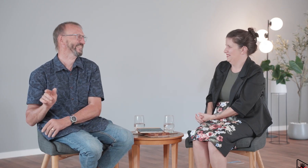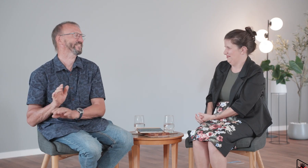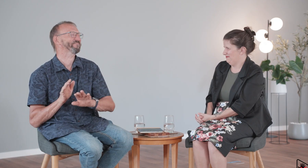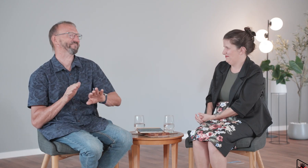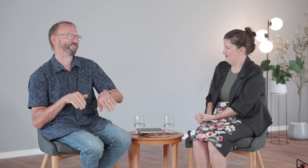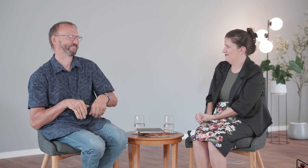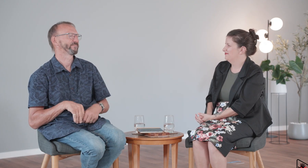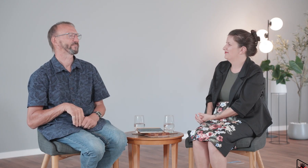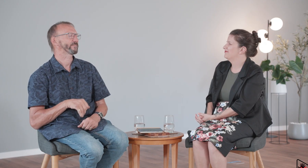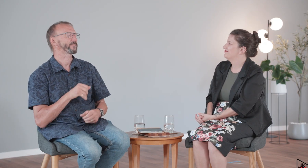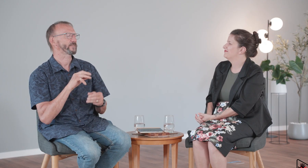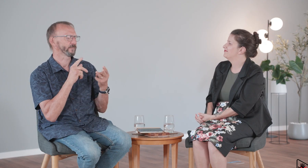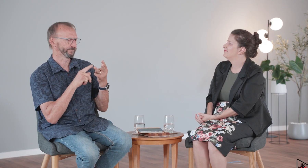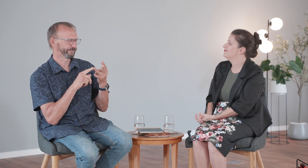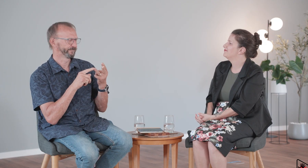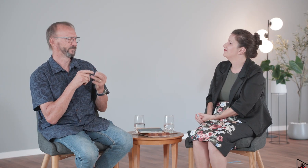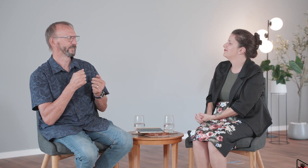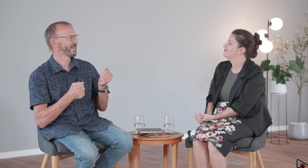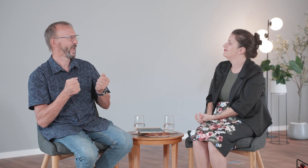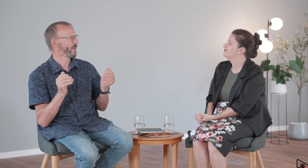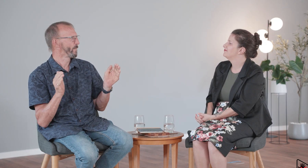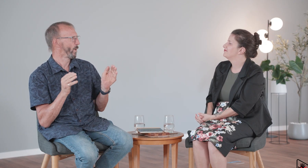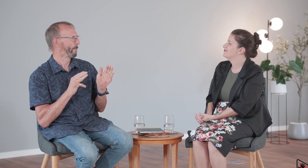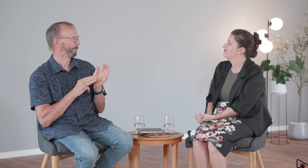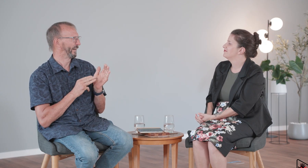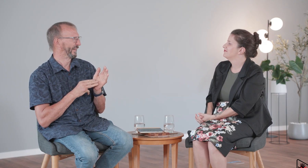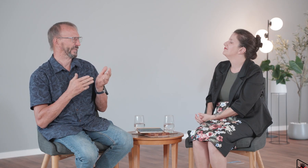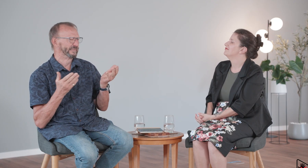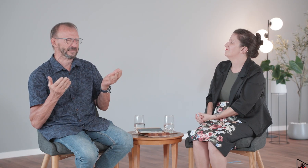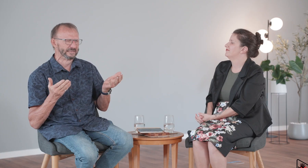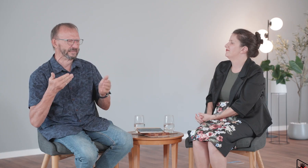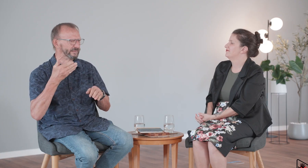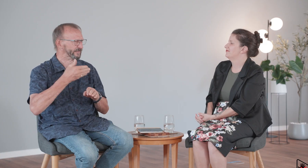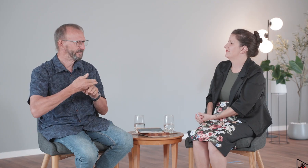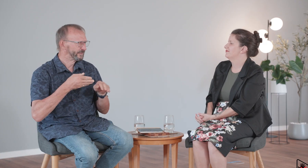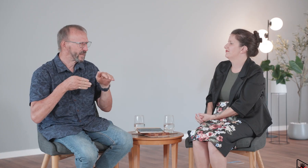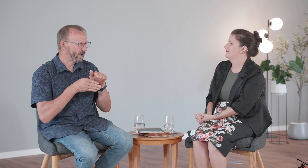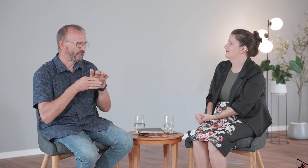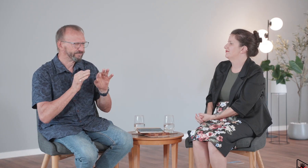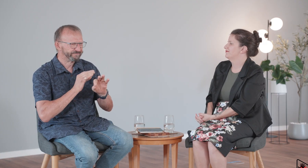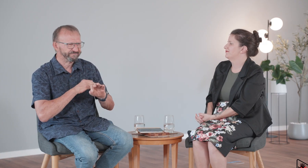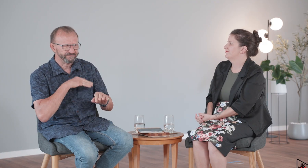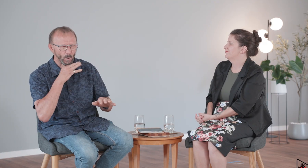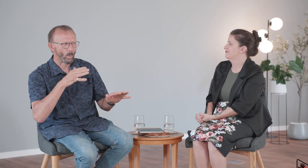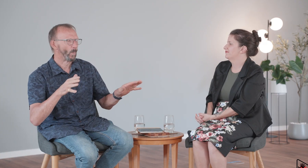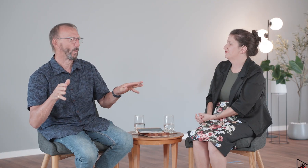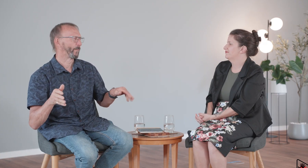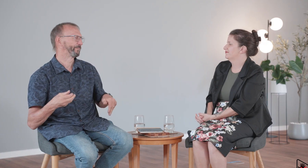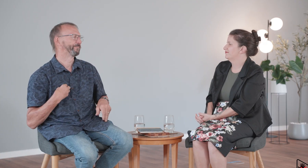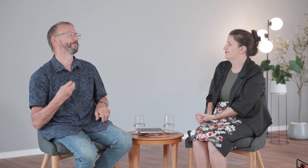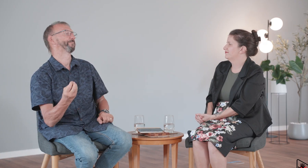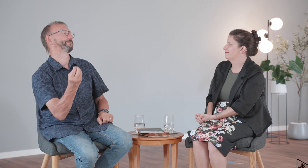at all! And so then we just had to decide where to keep my Mini. All the garages were full. And so we